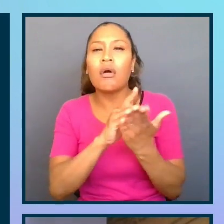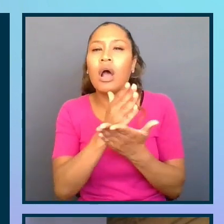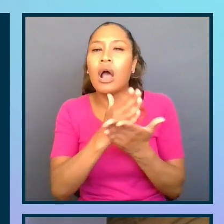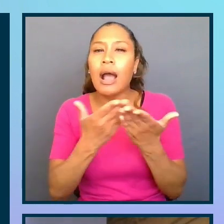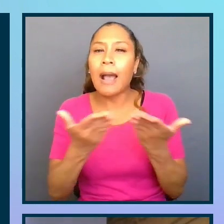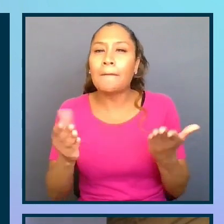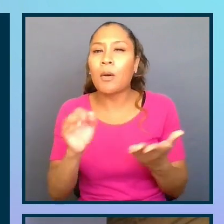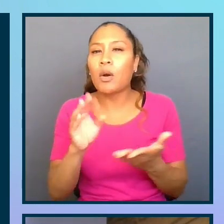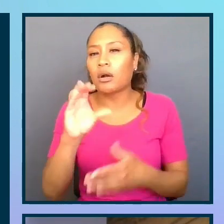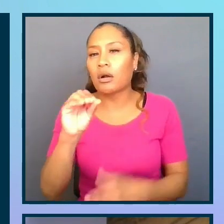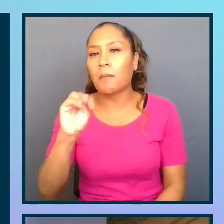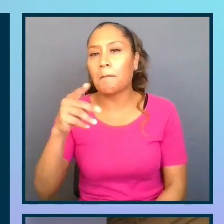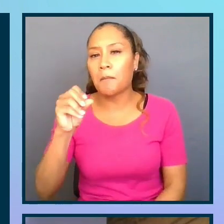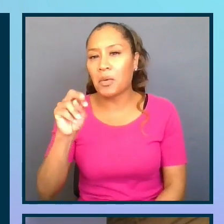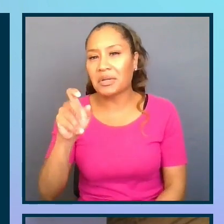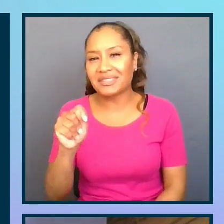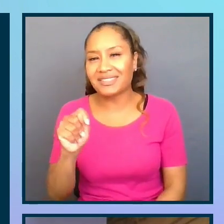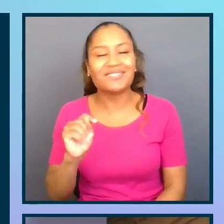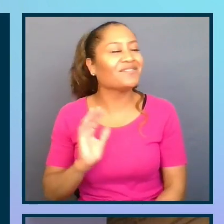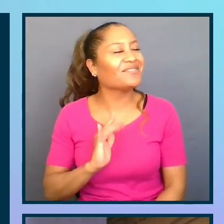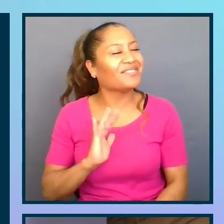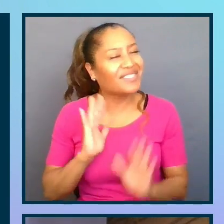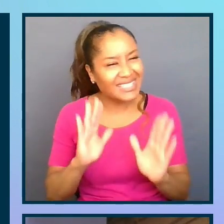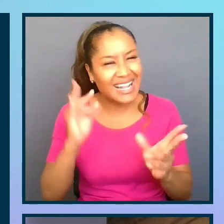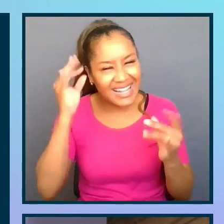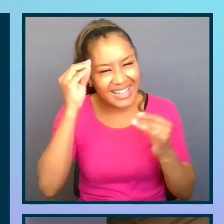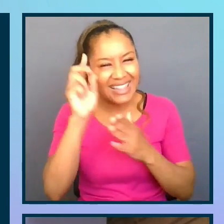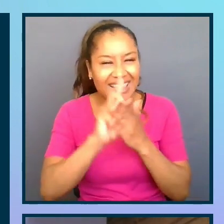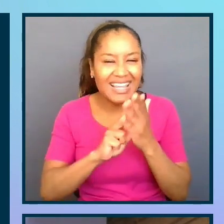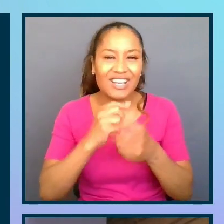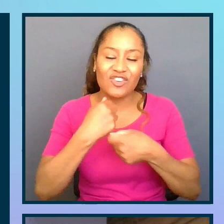So all this fantastic design thinking has gone integration of design specs,